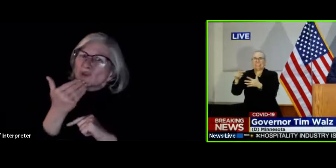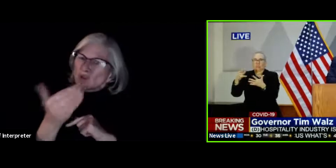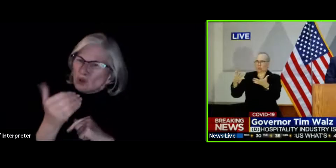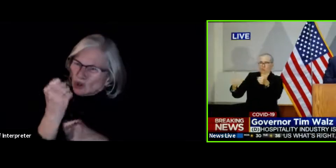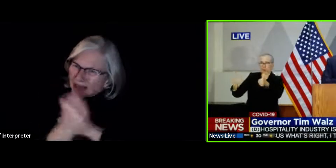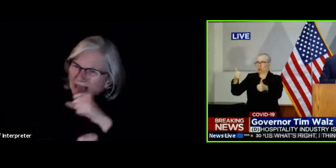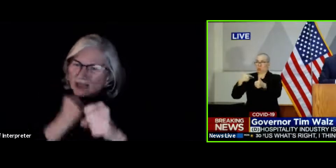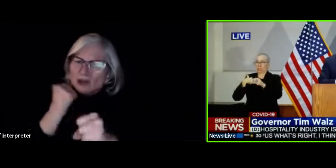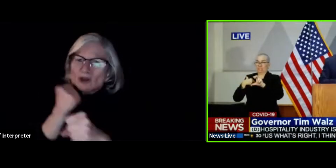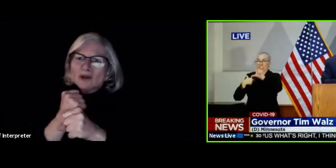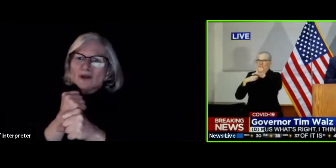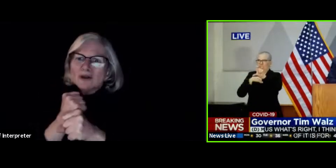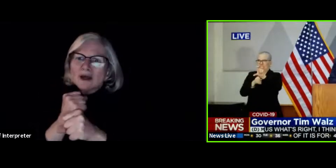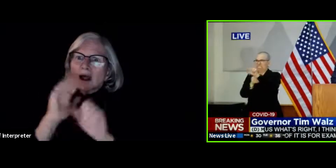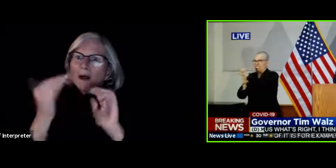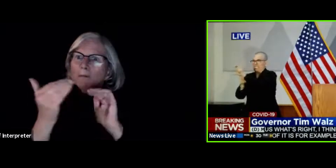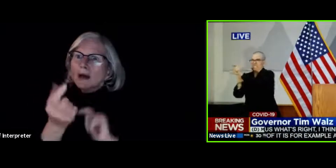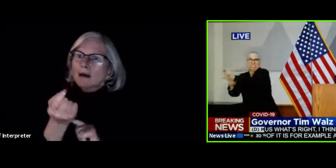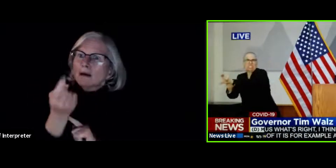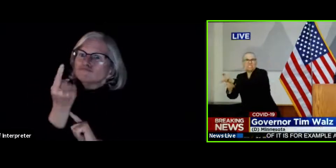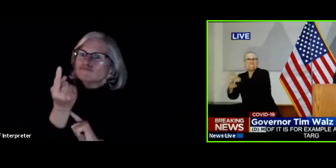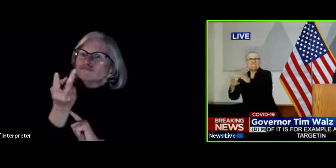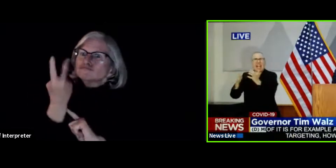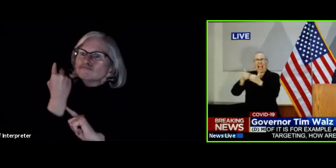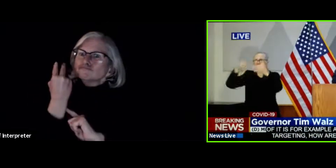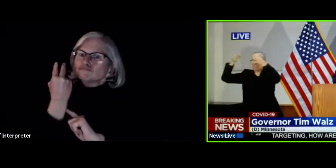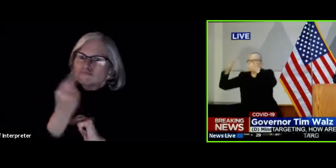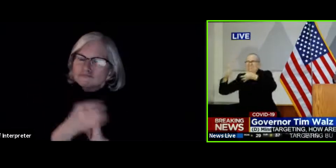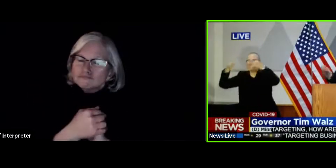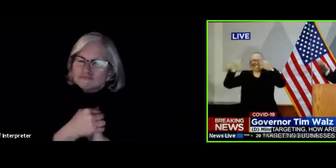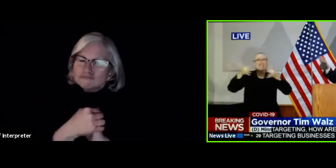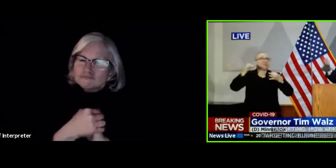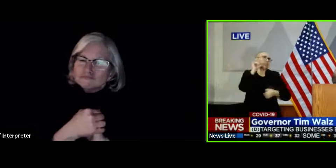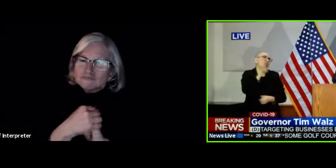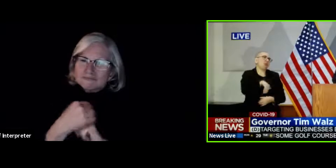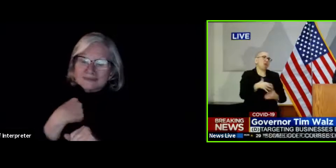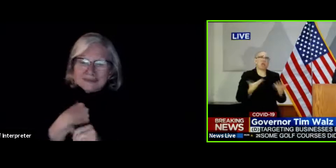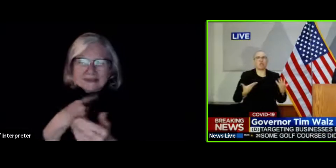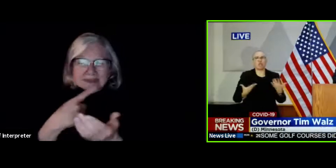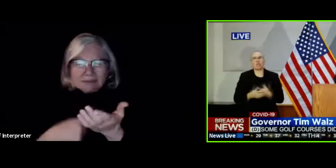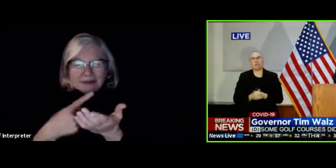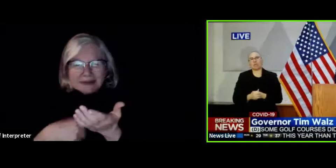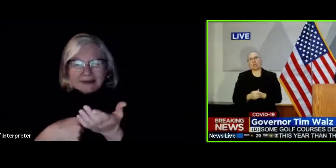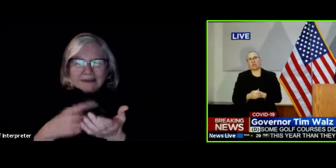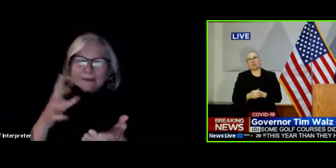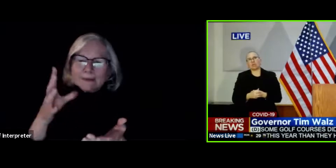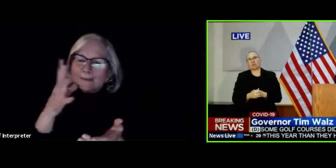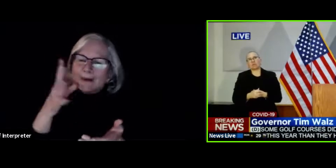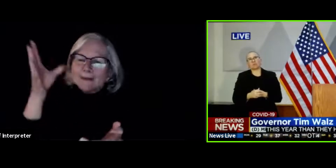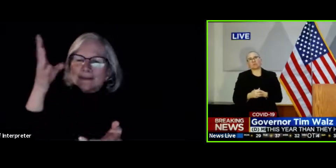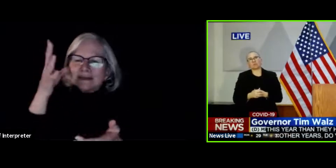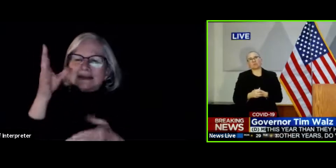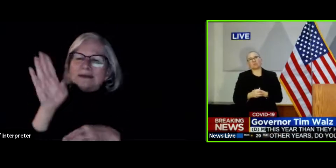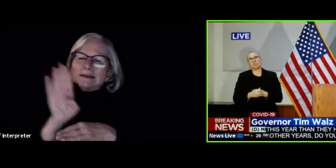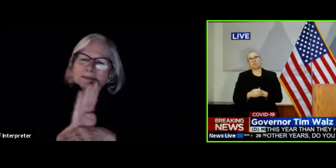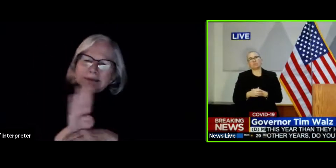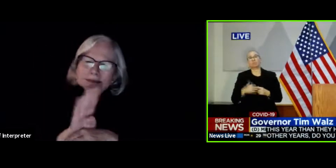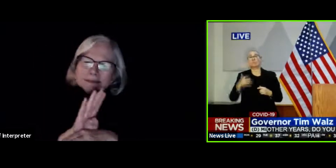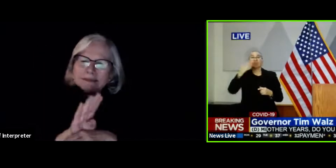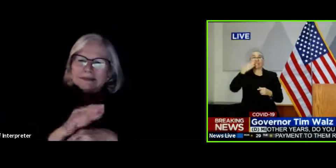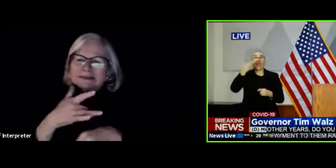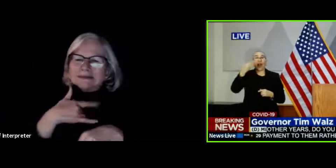DO WE SPENDS MORE TIME TO BE MORE TERROR GETTED TO GET THE